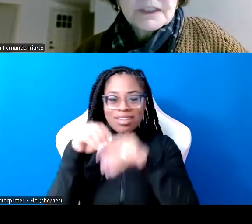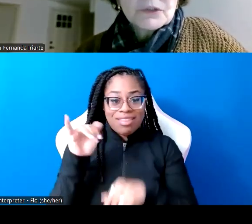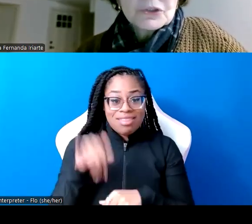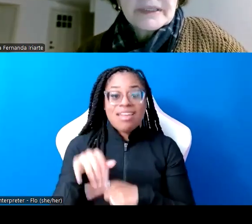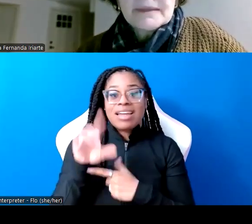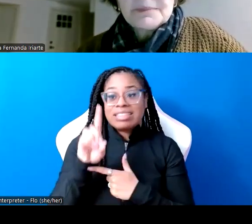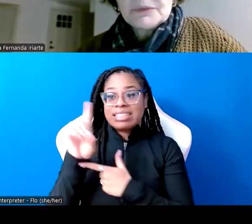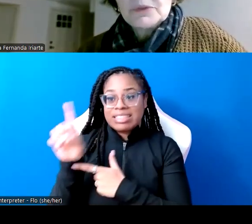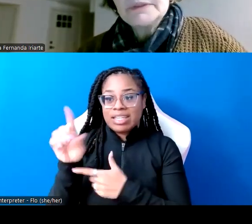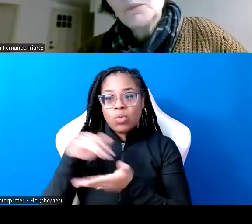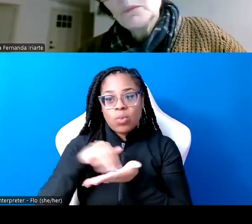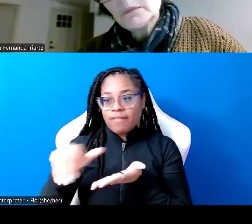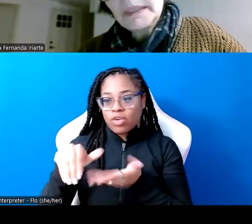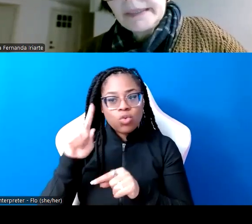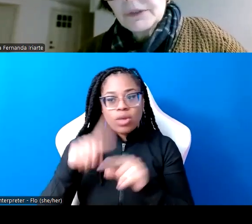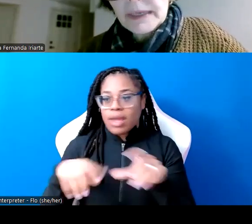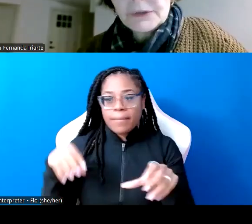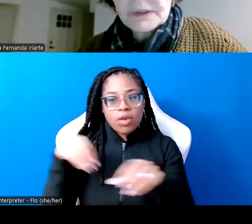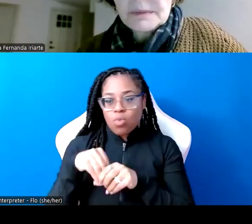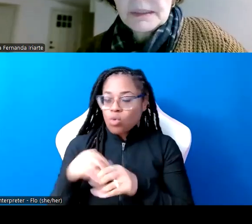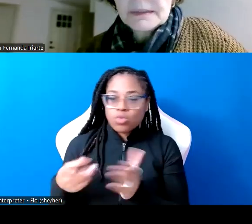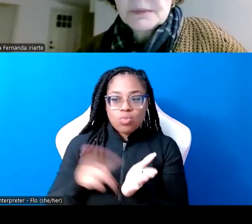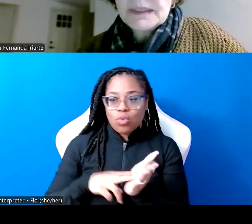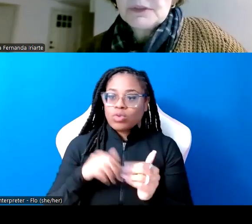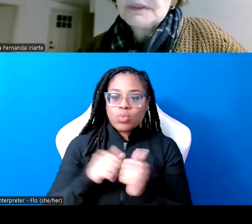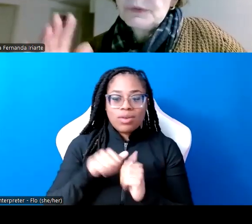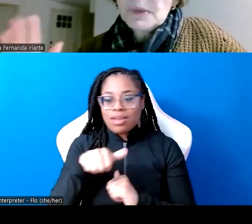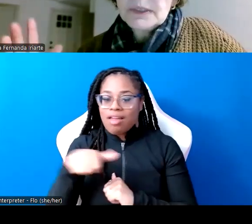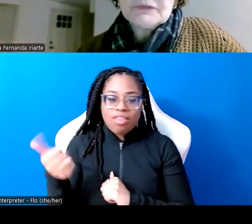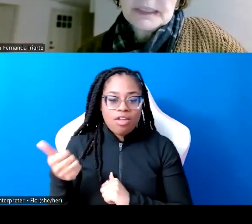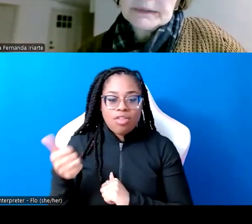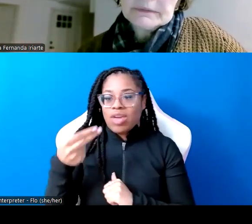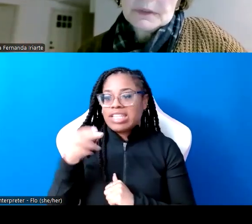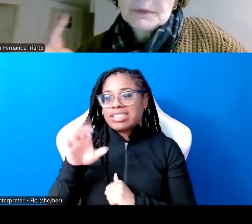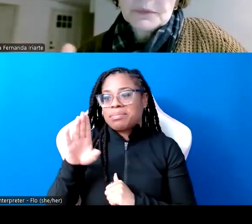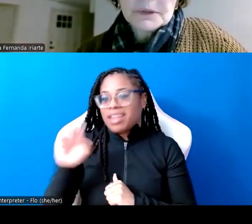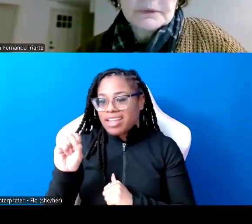Of course, you can't be enrolled in another HCBA waiver. If you are, you've got to just dis-enroll.